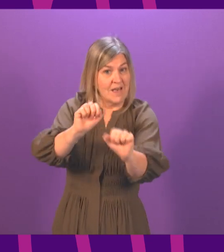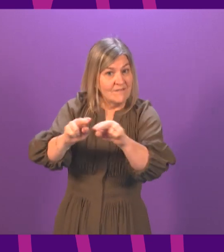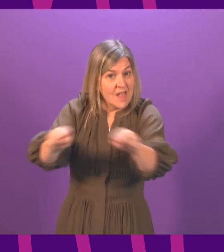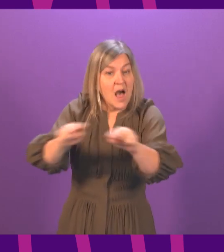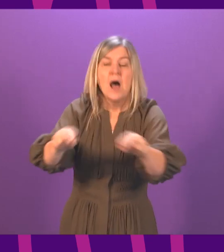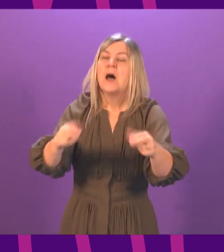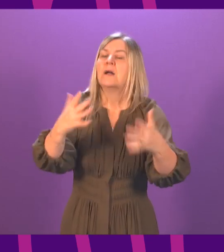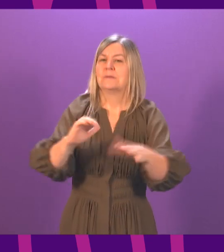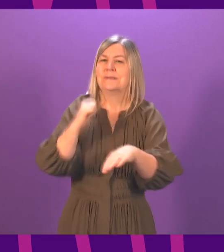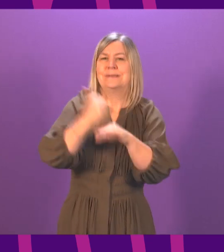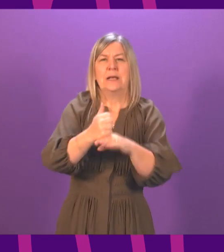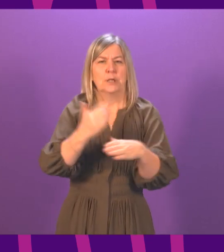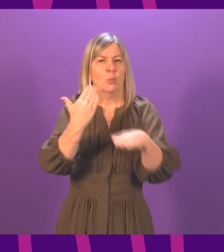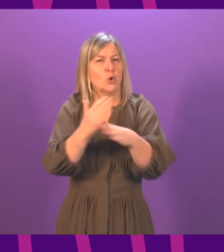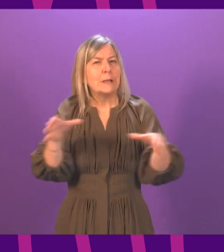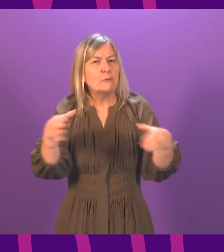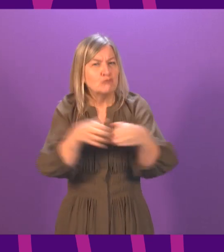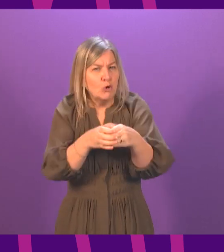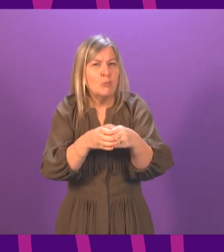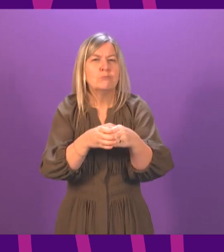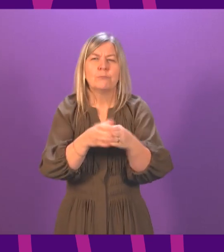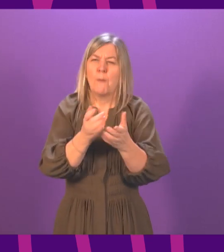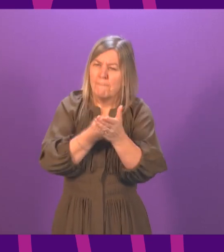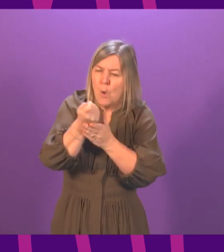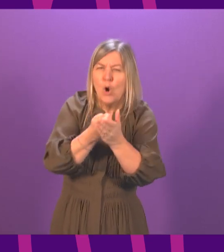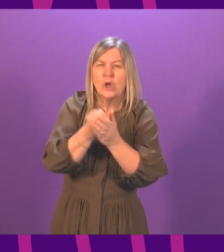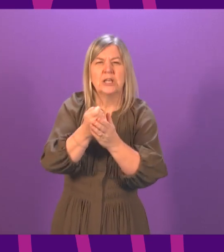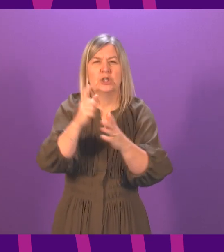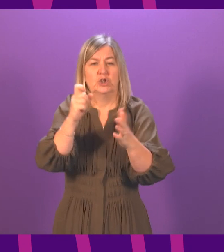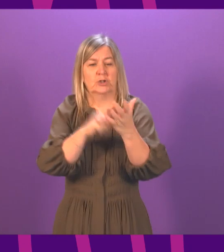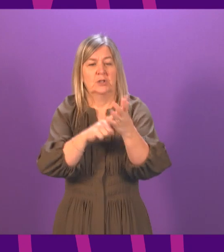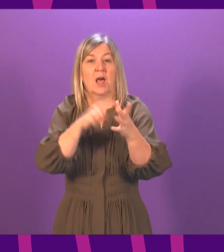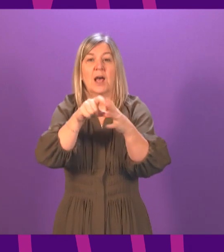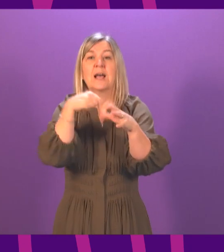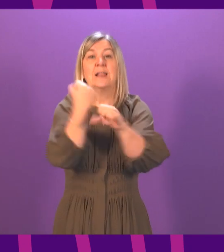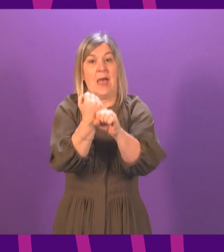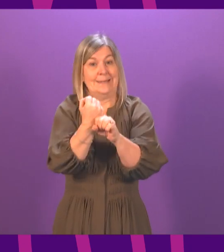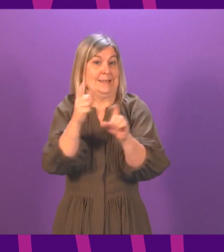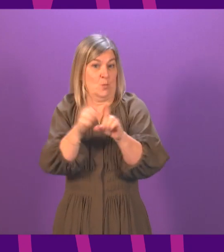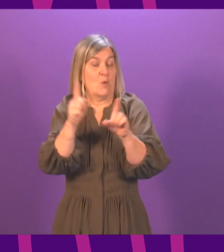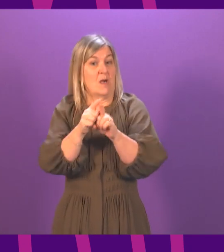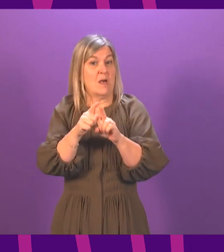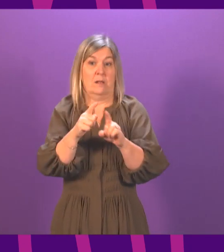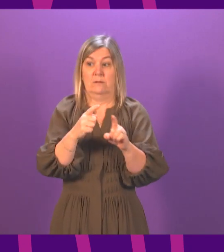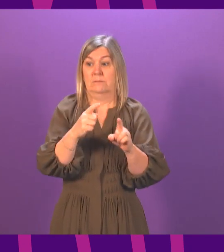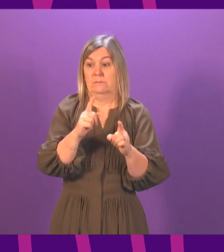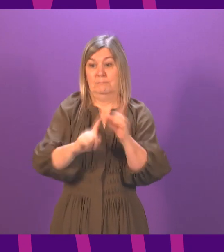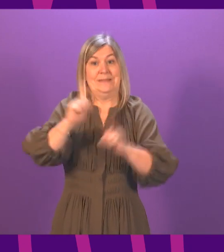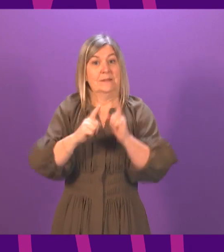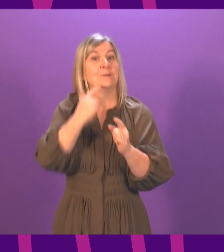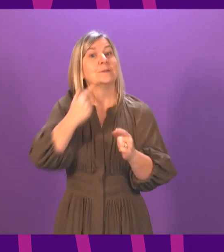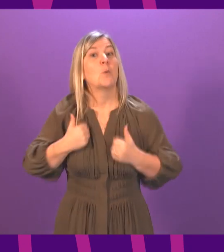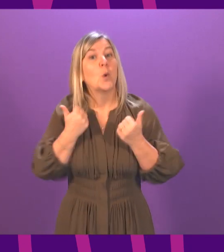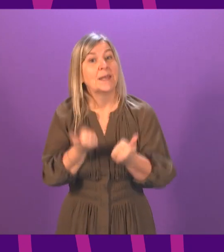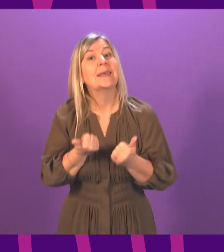group on mortgages and cladding—in fact, it met most recently just this morning. Recent consultations on guidance that was produced by the Royal Institution of